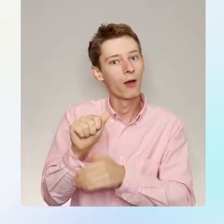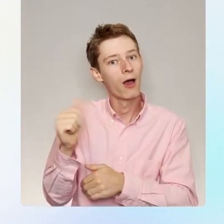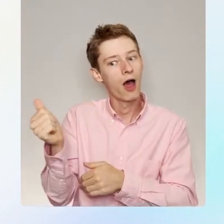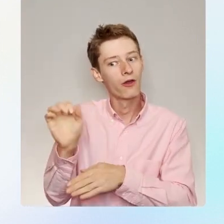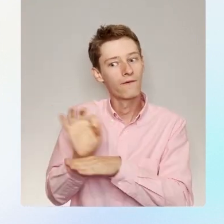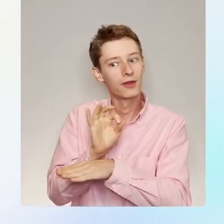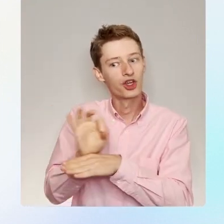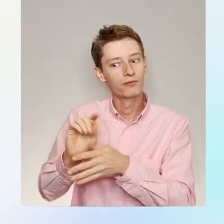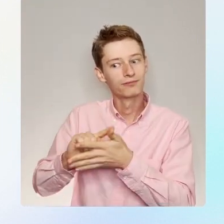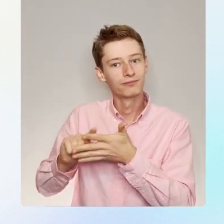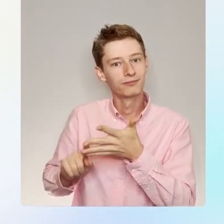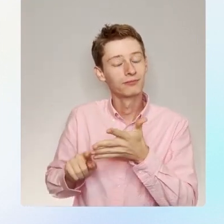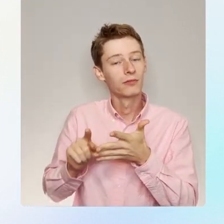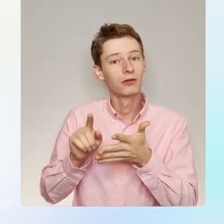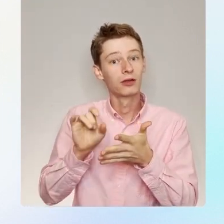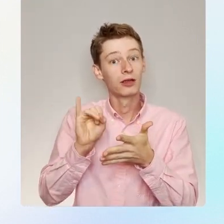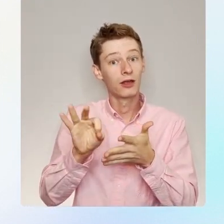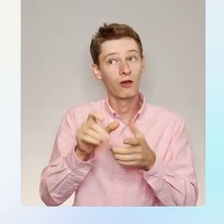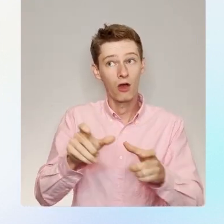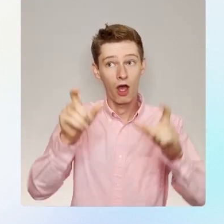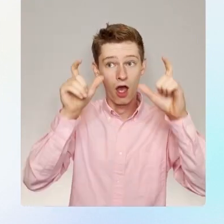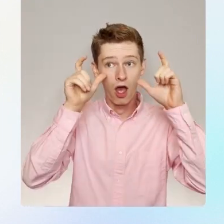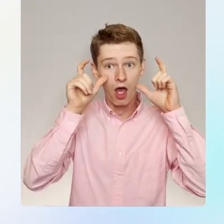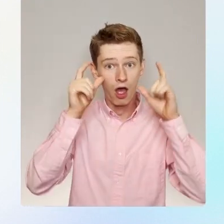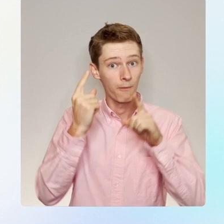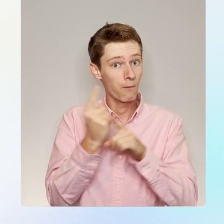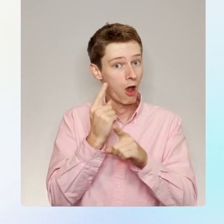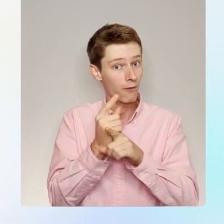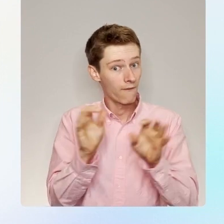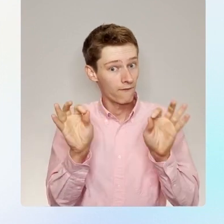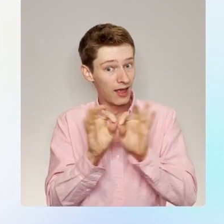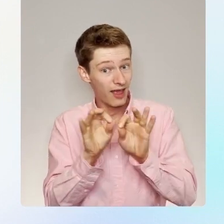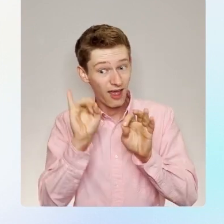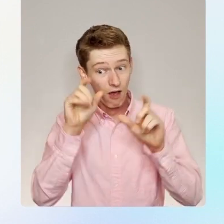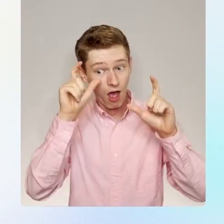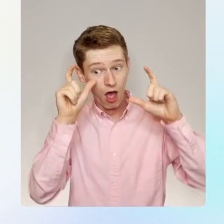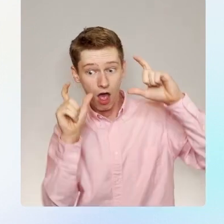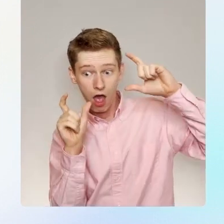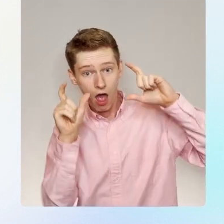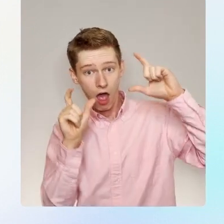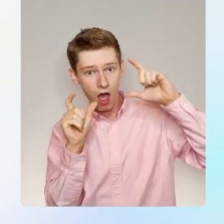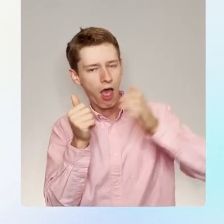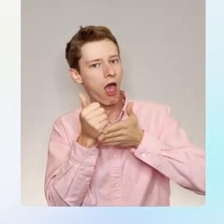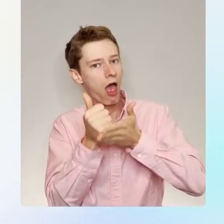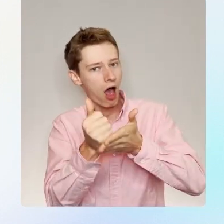such as detecting whether your headset is properly fitted and help you make those adjustments if needed.